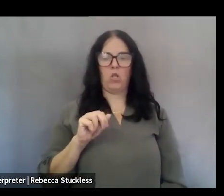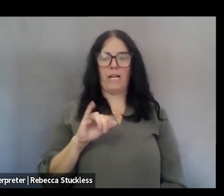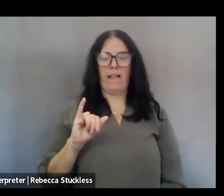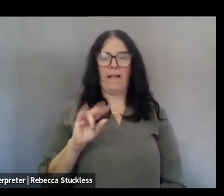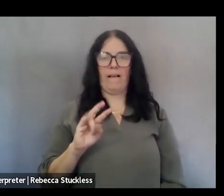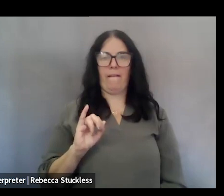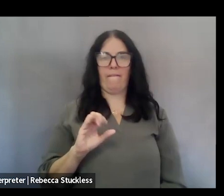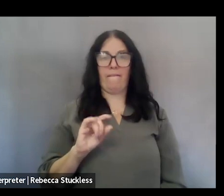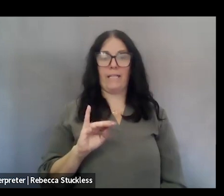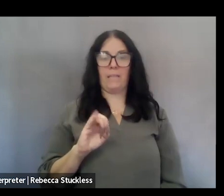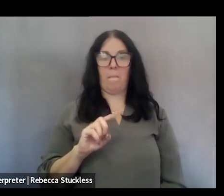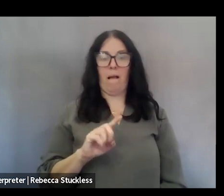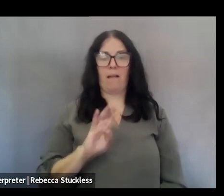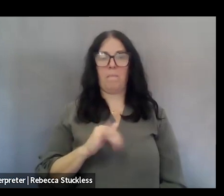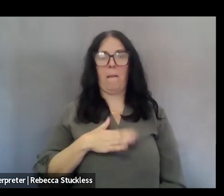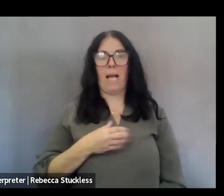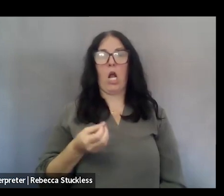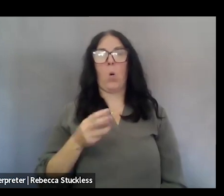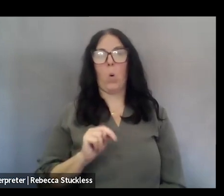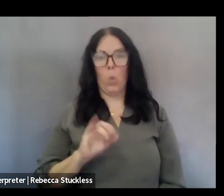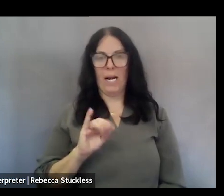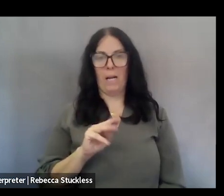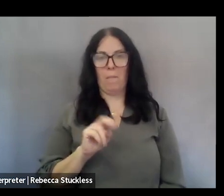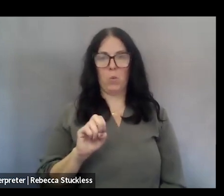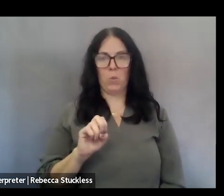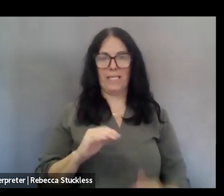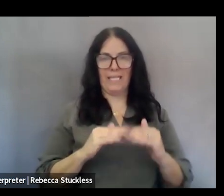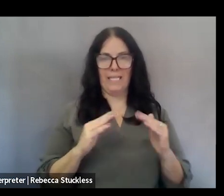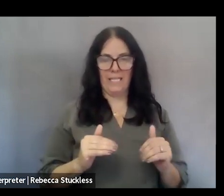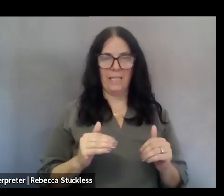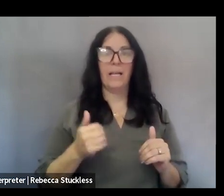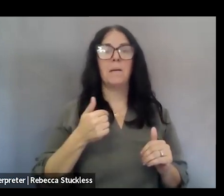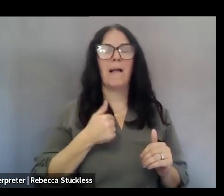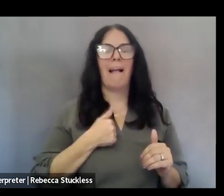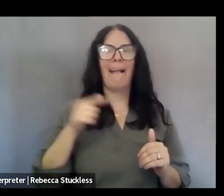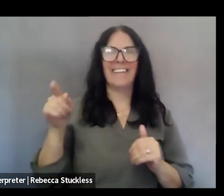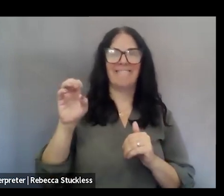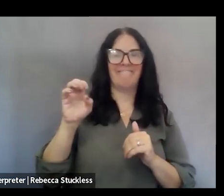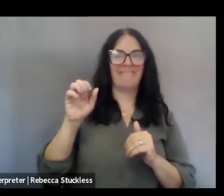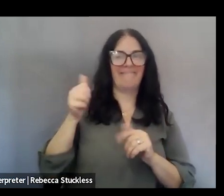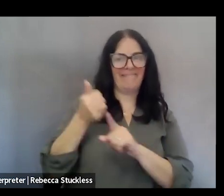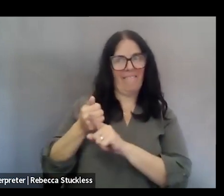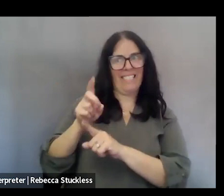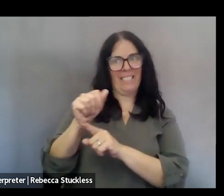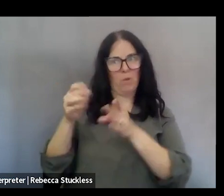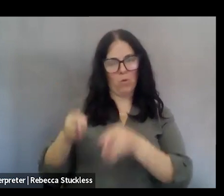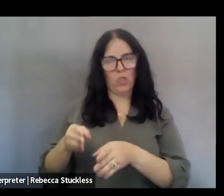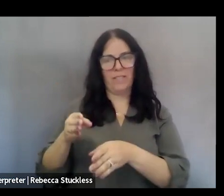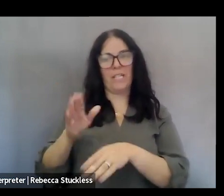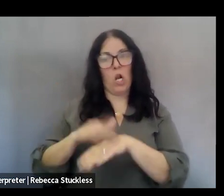system," I got this from a disabled creator on Etsy and that's a good segue into how